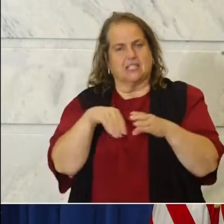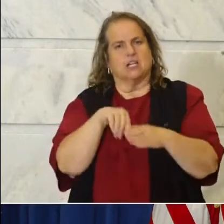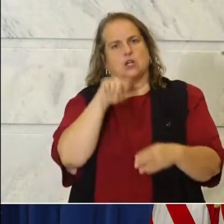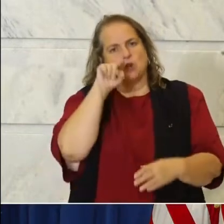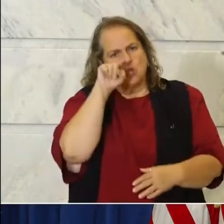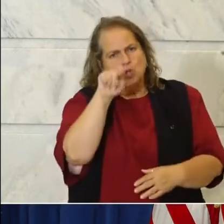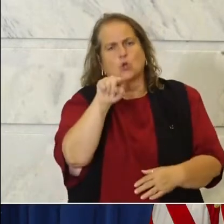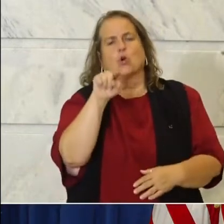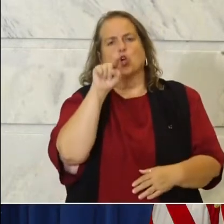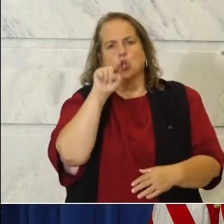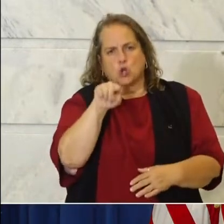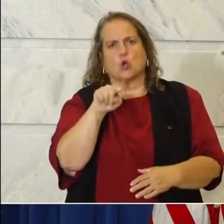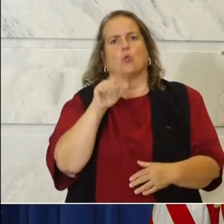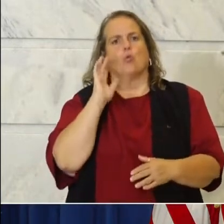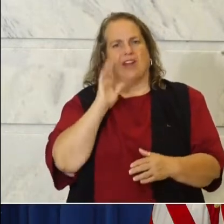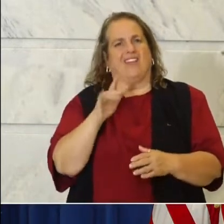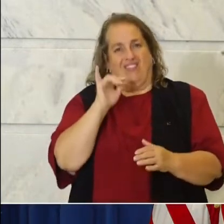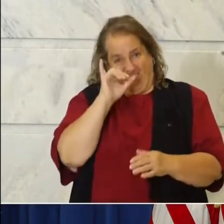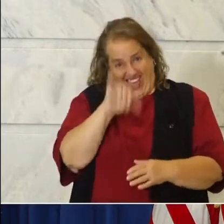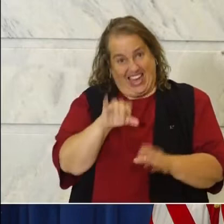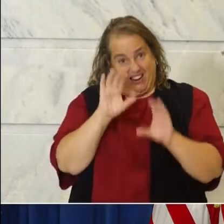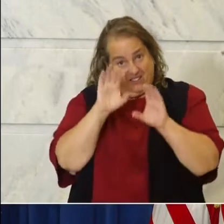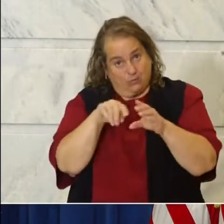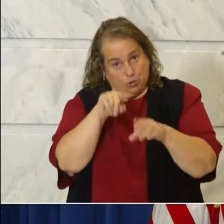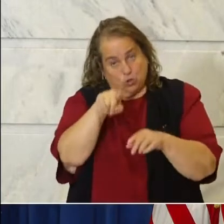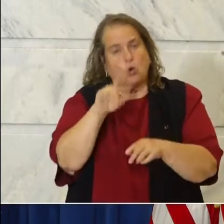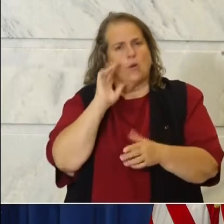They will pay off for our commonwealth and for you and your family or your